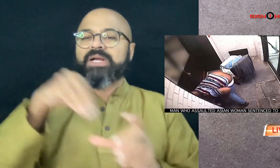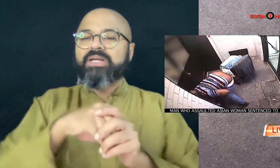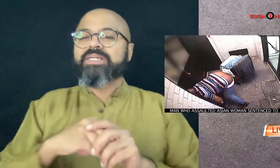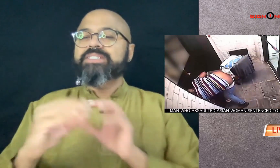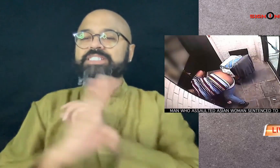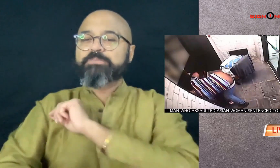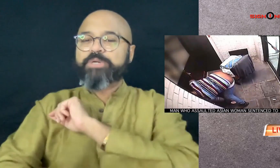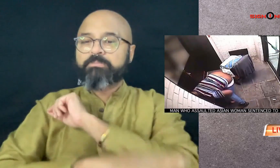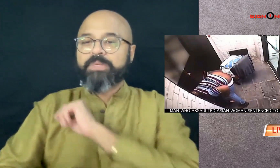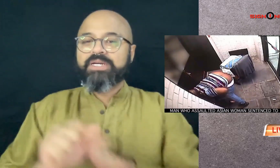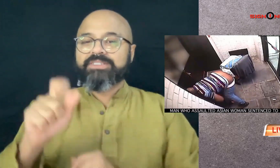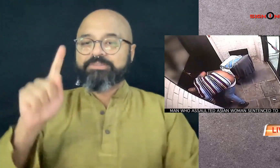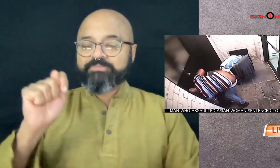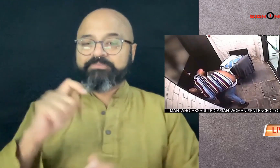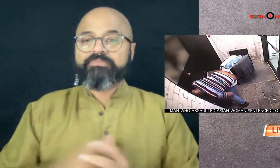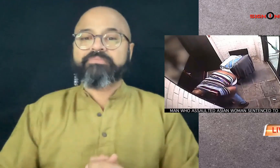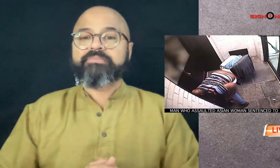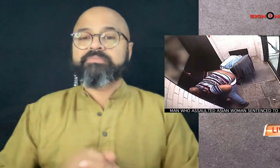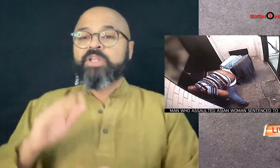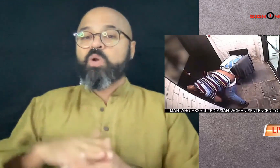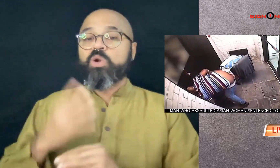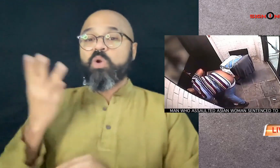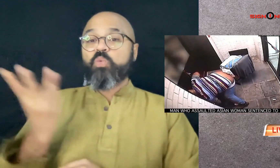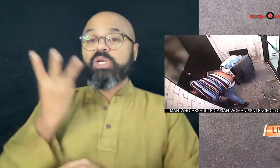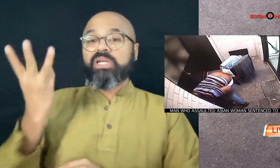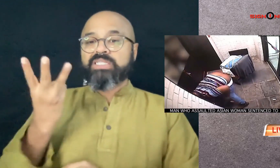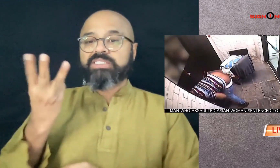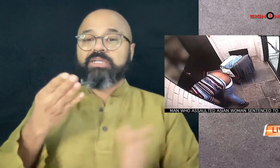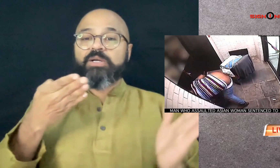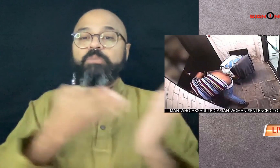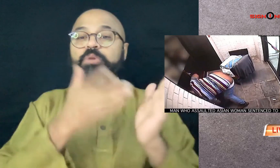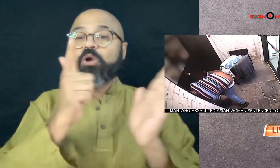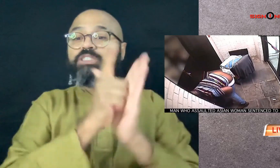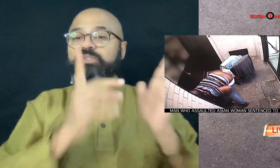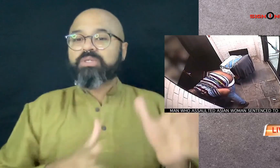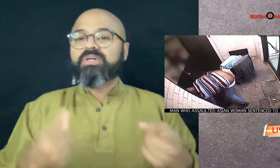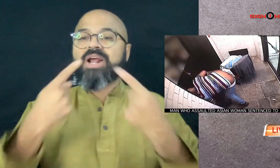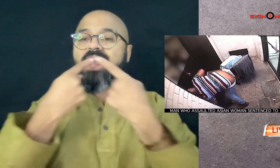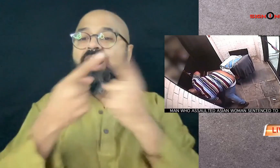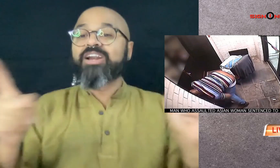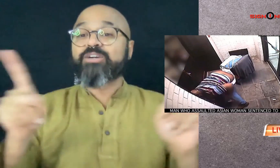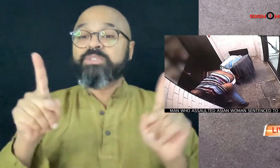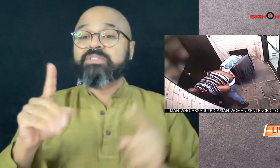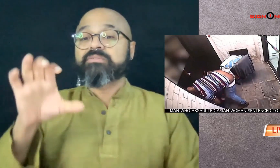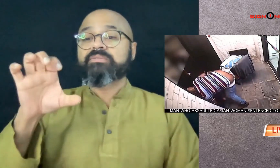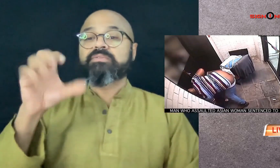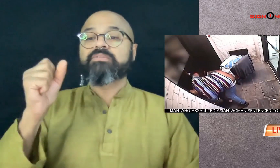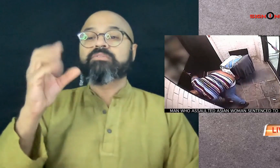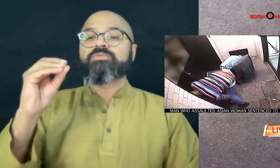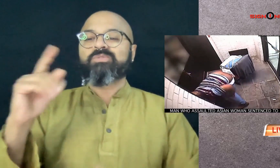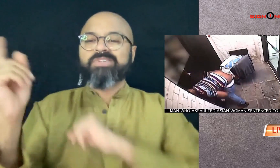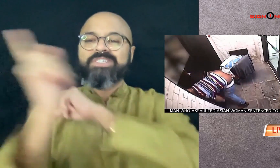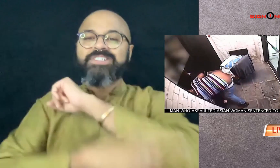in September on Wednesday prosecutors announced Esco has been sentenced to 17 1/2 years in